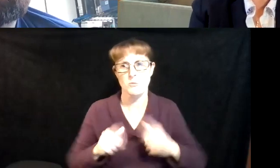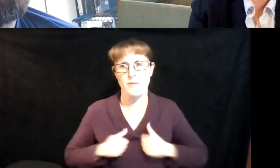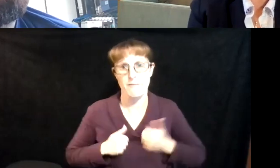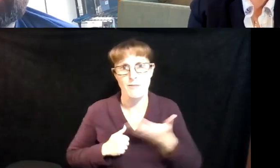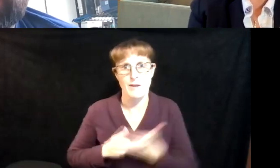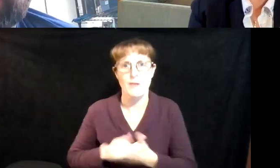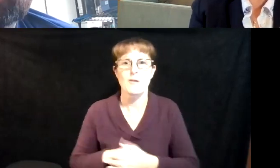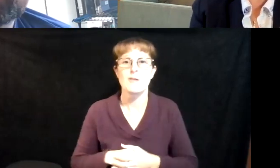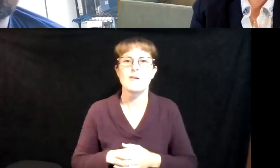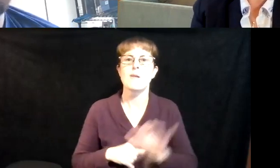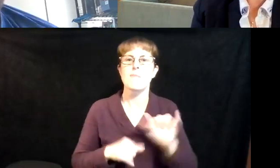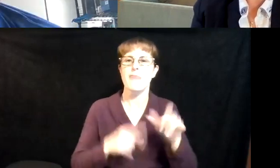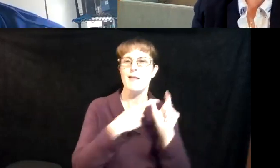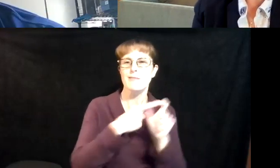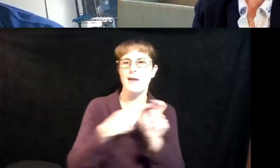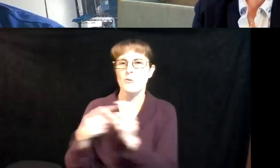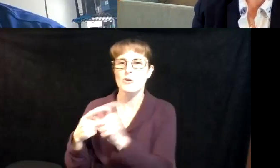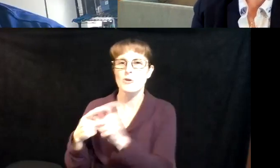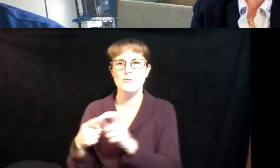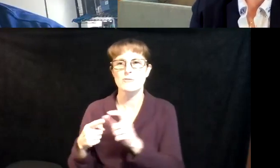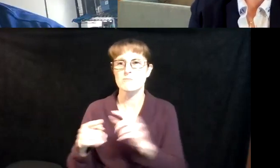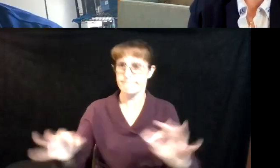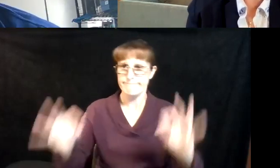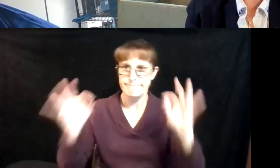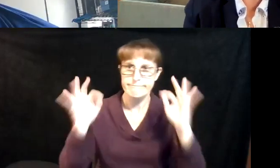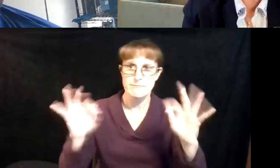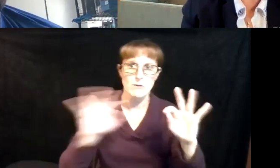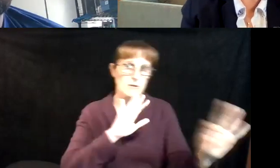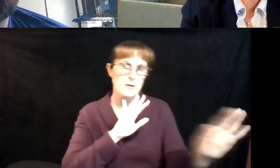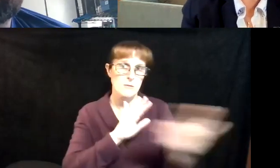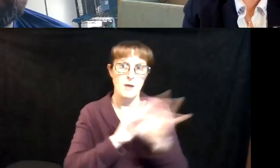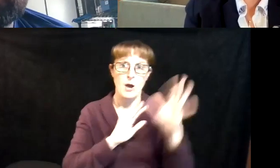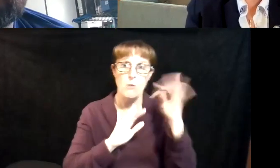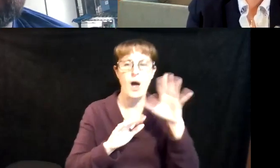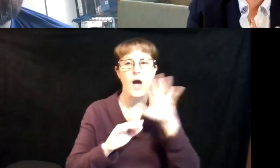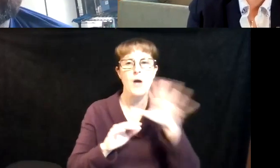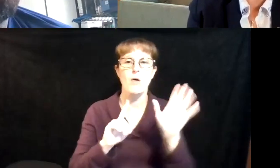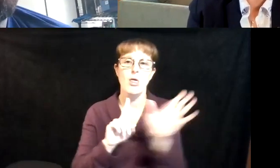suit the consciences of institutional administrators."